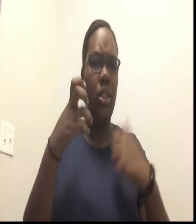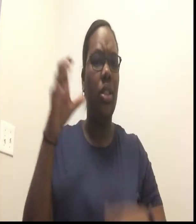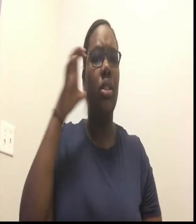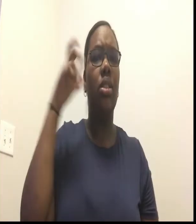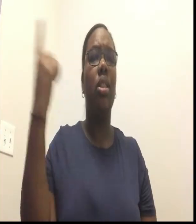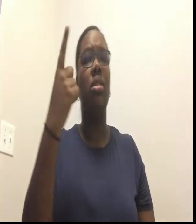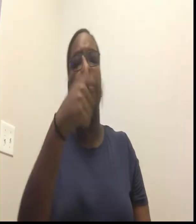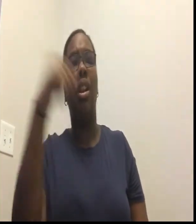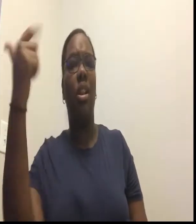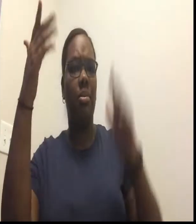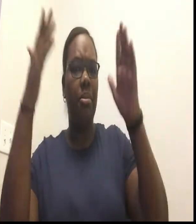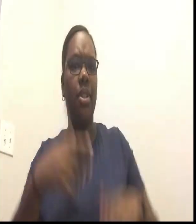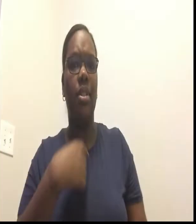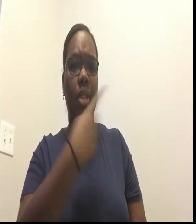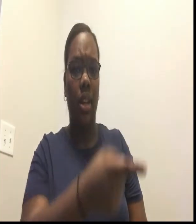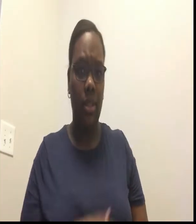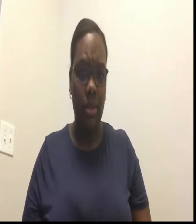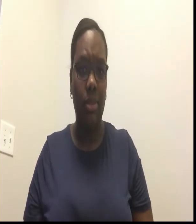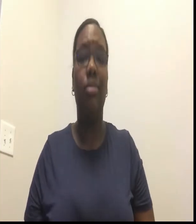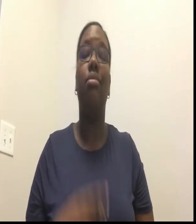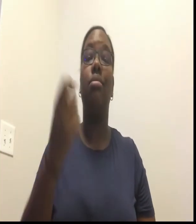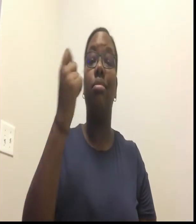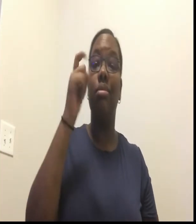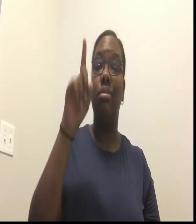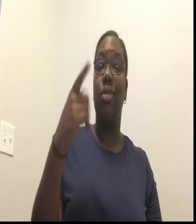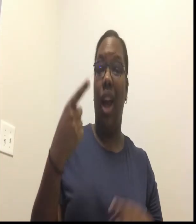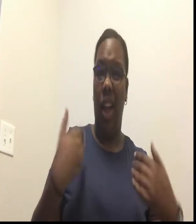that you're pretty passionate about and you really want to be heard or you don't